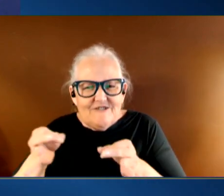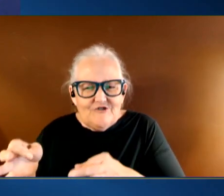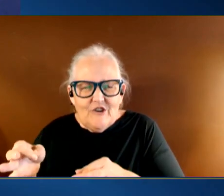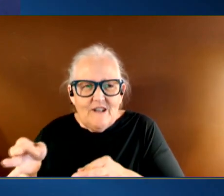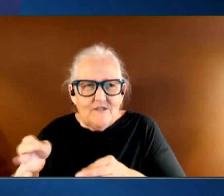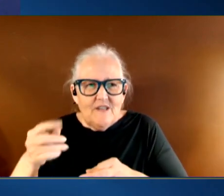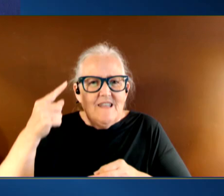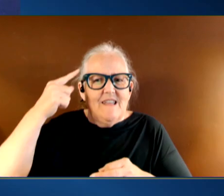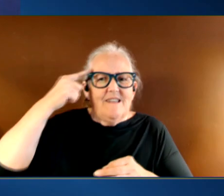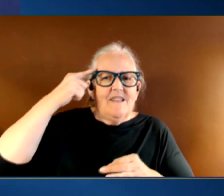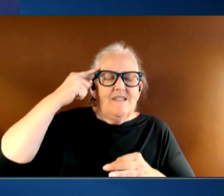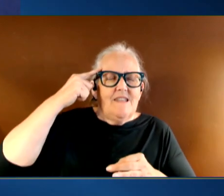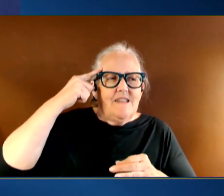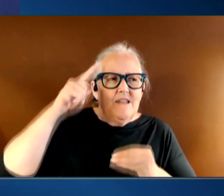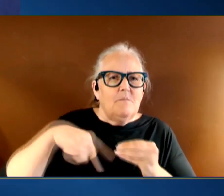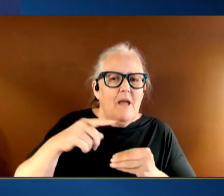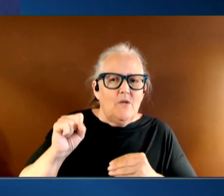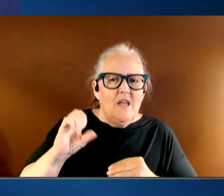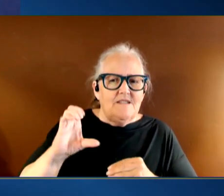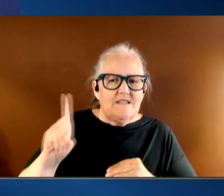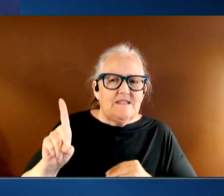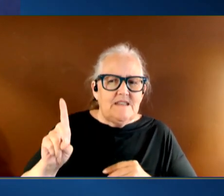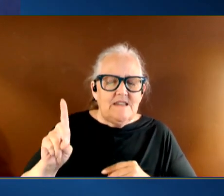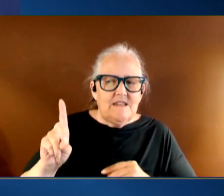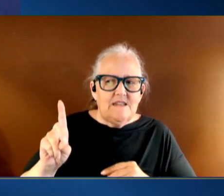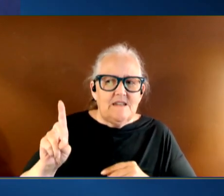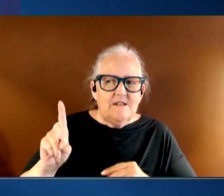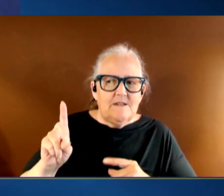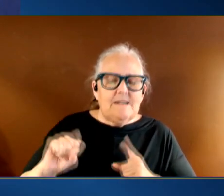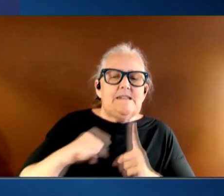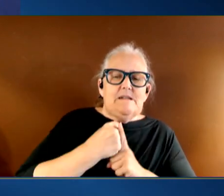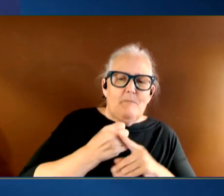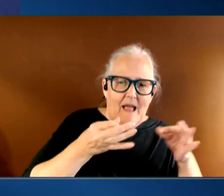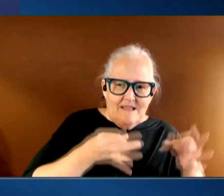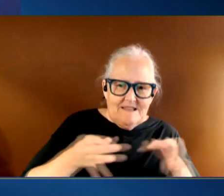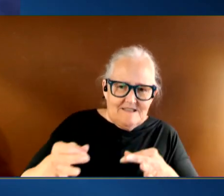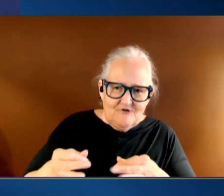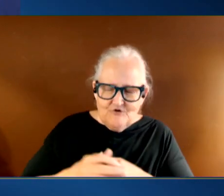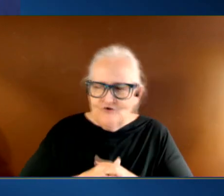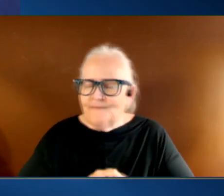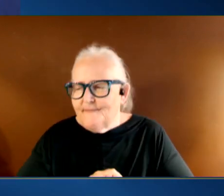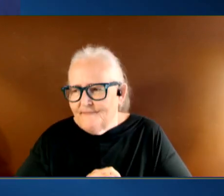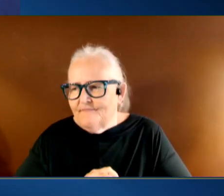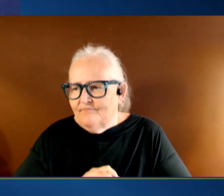to make because of their disease. And then carers,